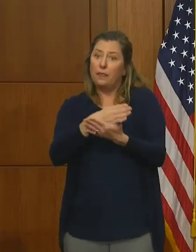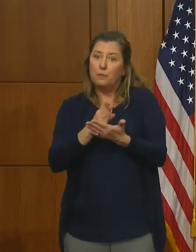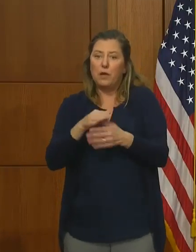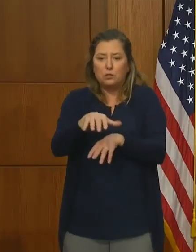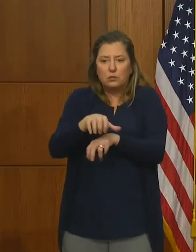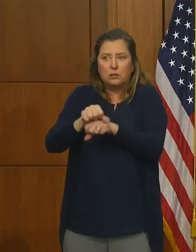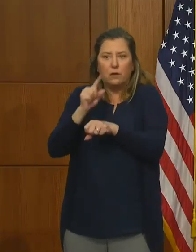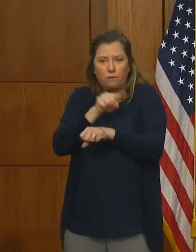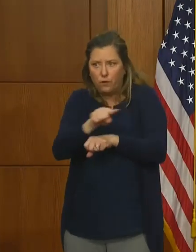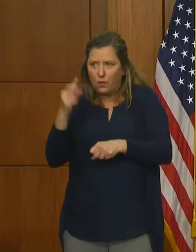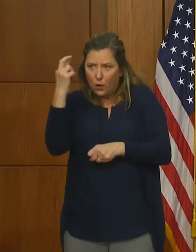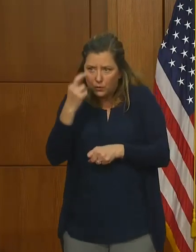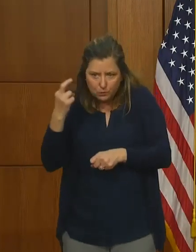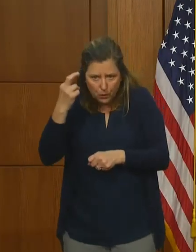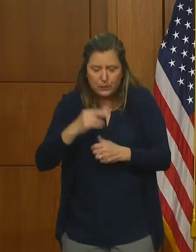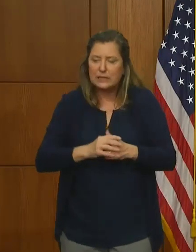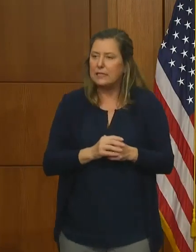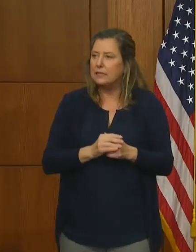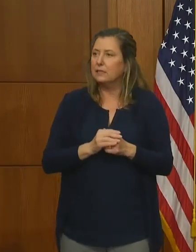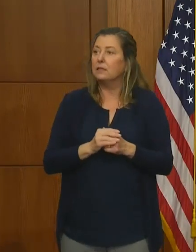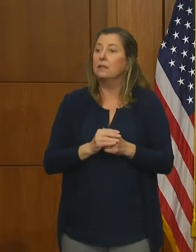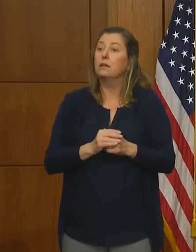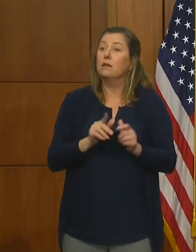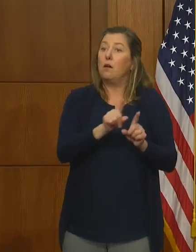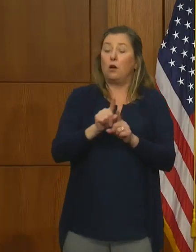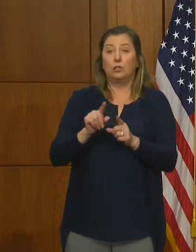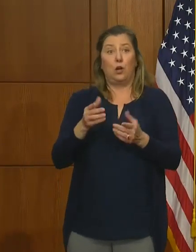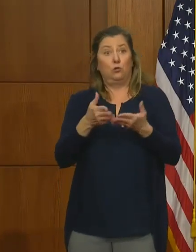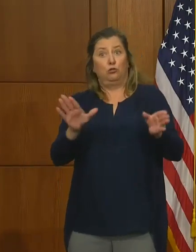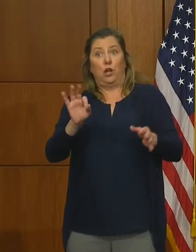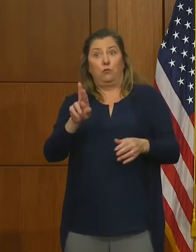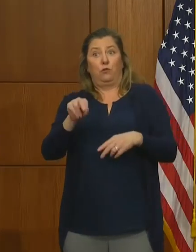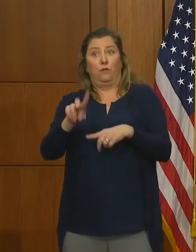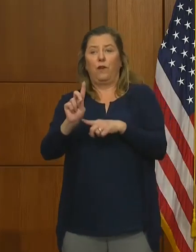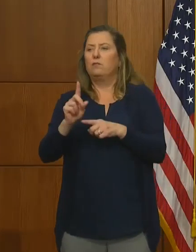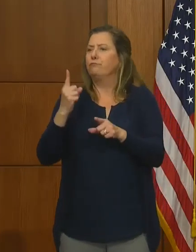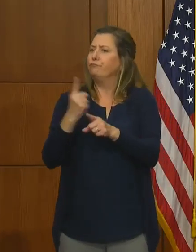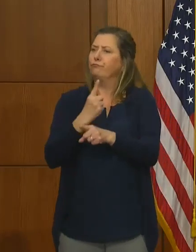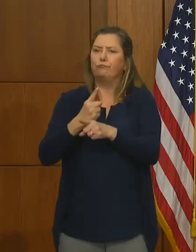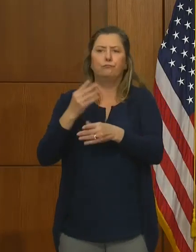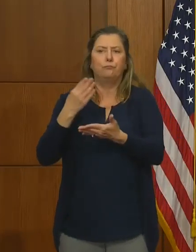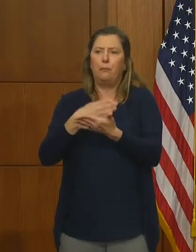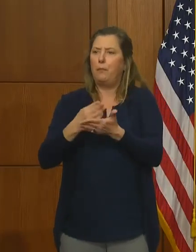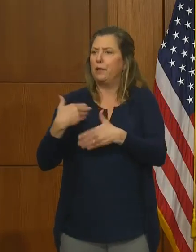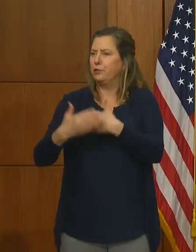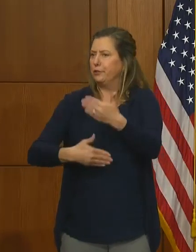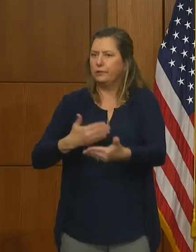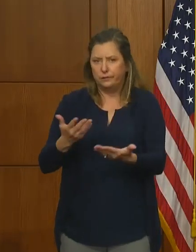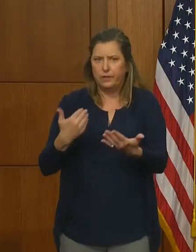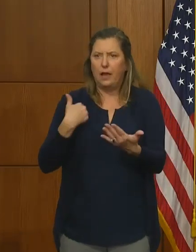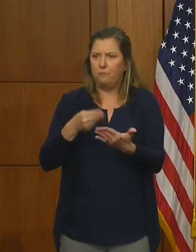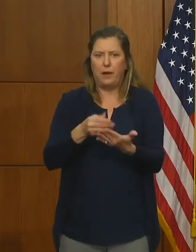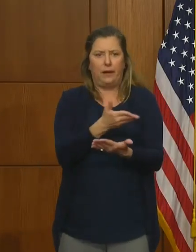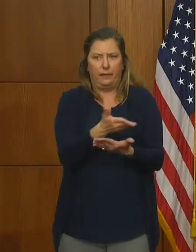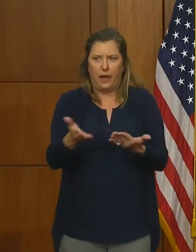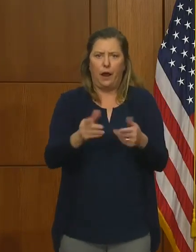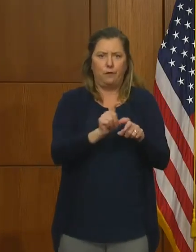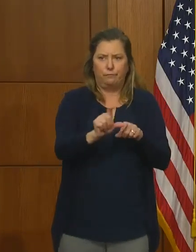THEIR SOME. MONEY THE GOVERNOR IS PUT IN THE BUDGET AGAIN THEY'LL BE SET ASIDE FOR THOSE